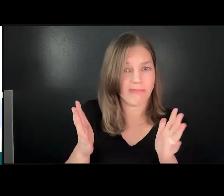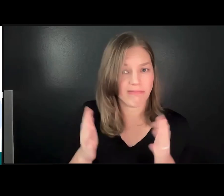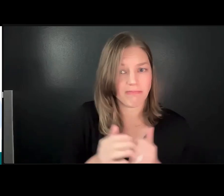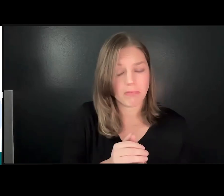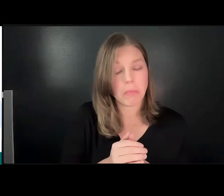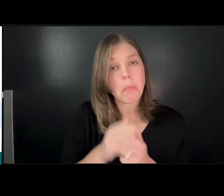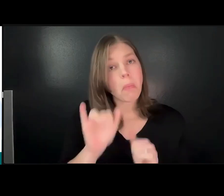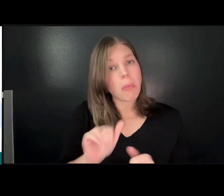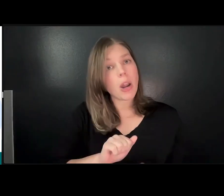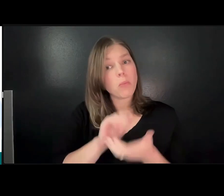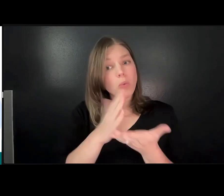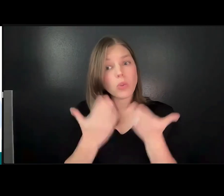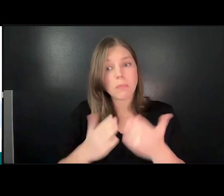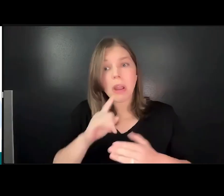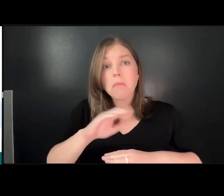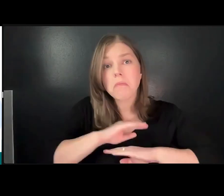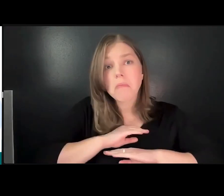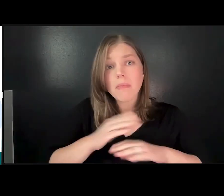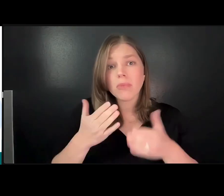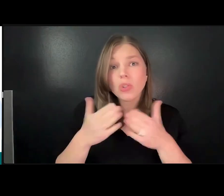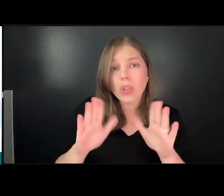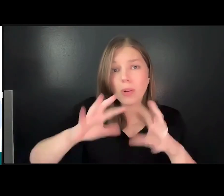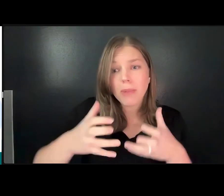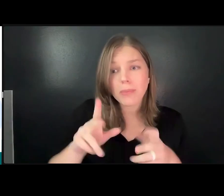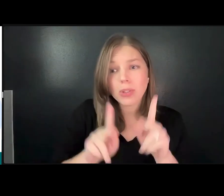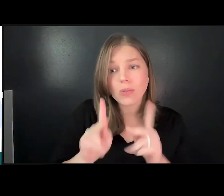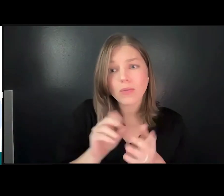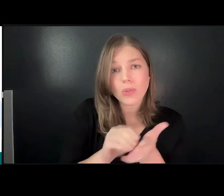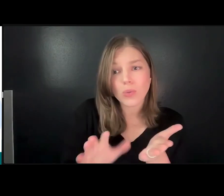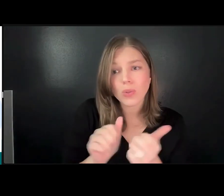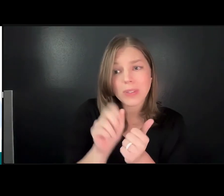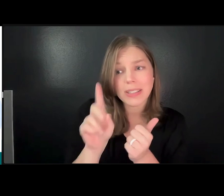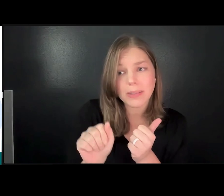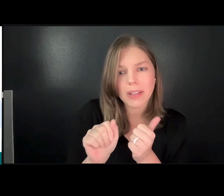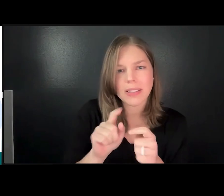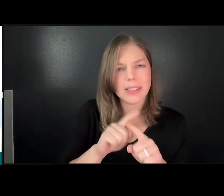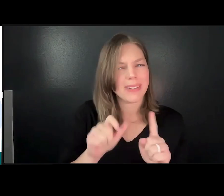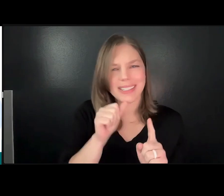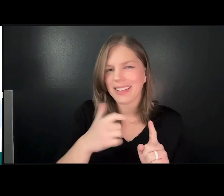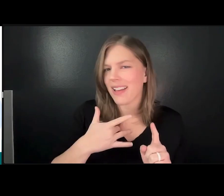in order to receive the necessary accommodations. Now, this approach may serve the general population of students